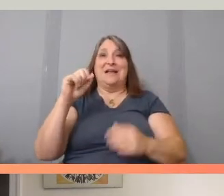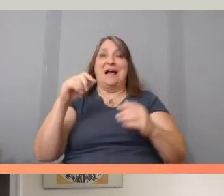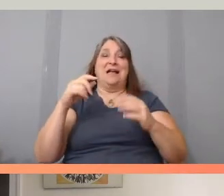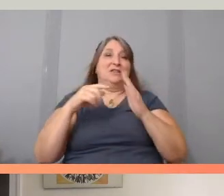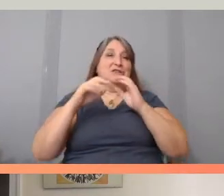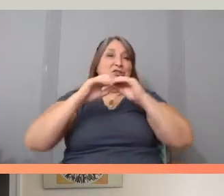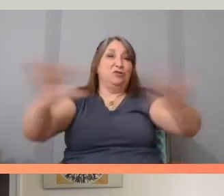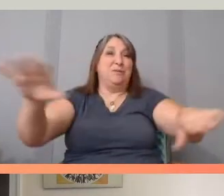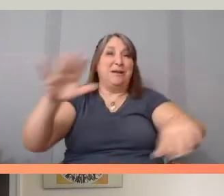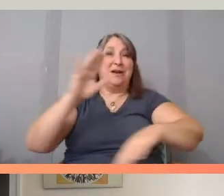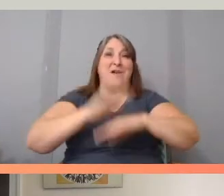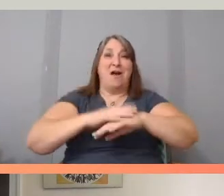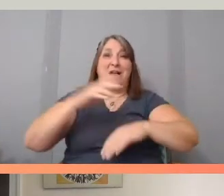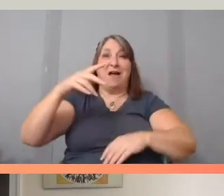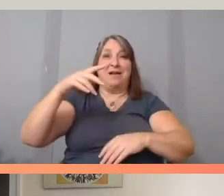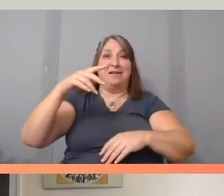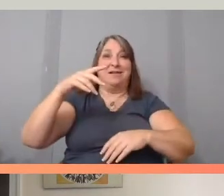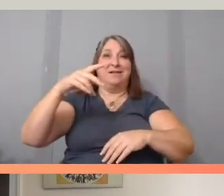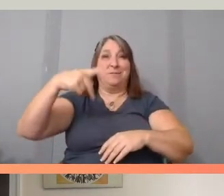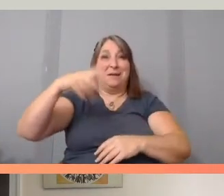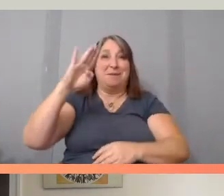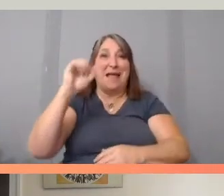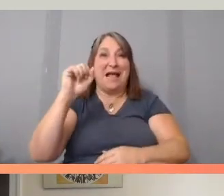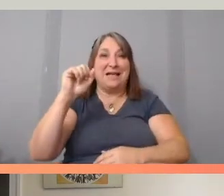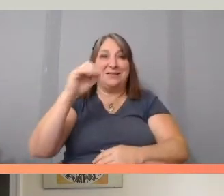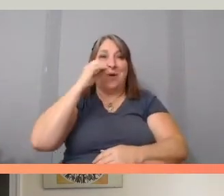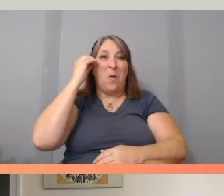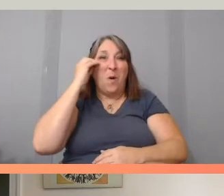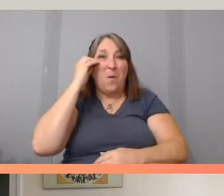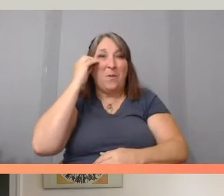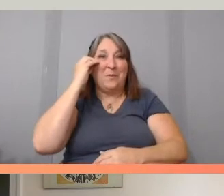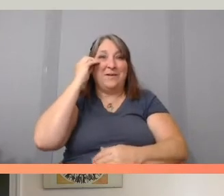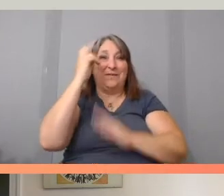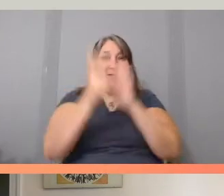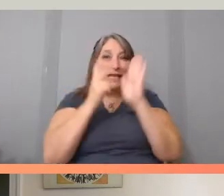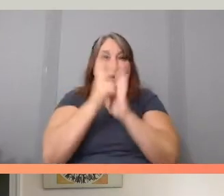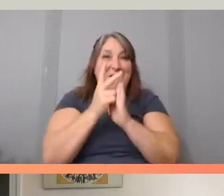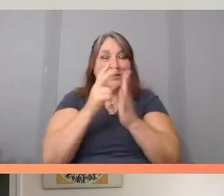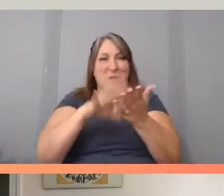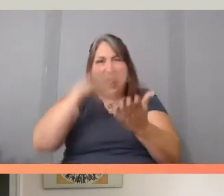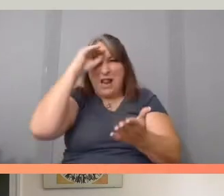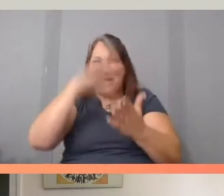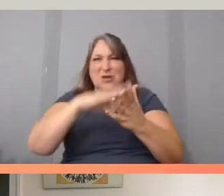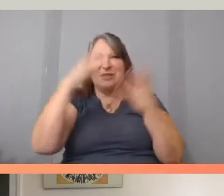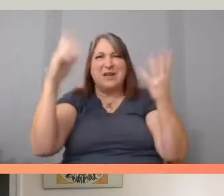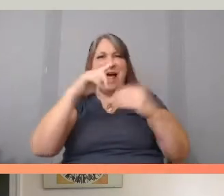So I kind of like at, from the get from the gate, like learned a lot about all these different entities that is very